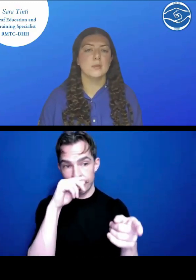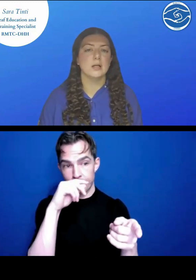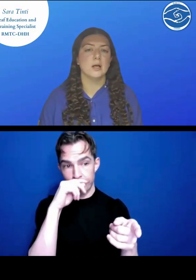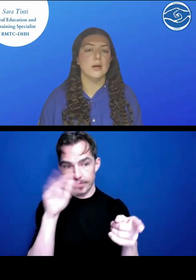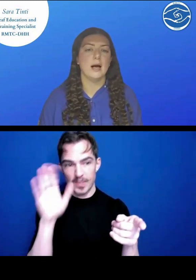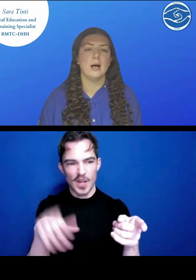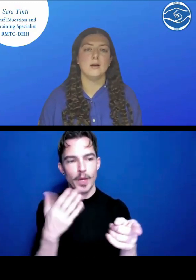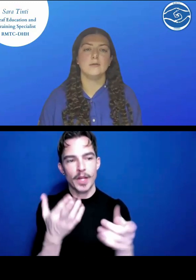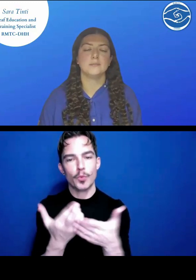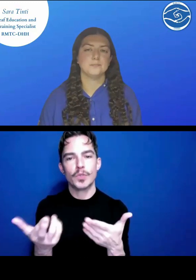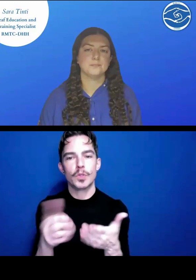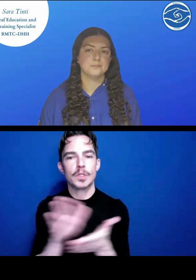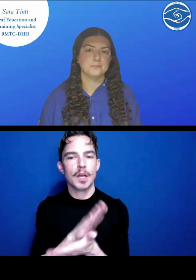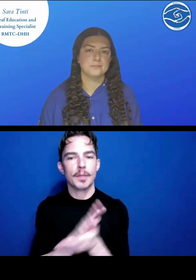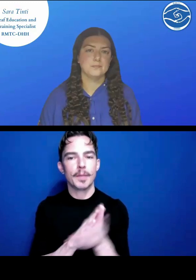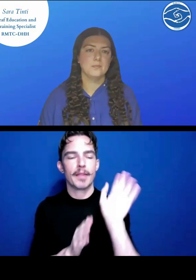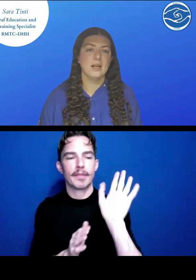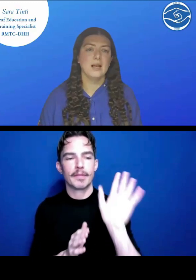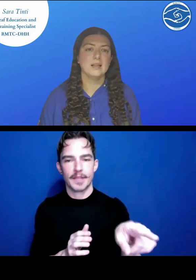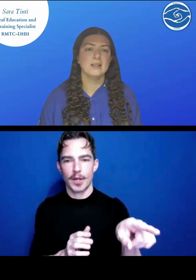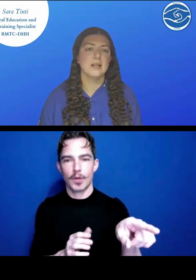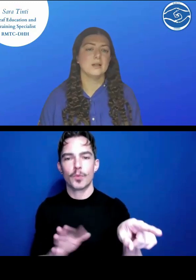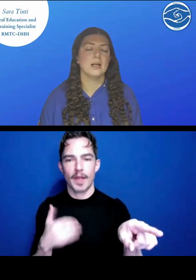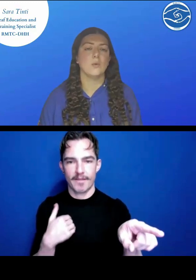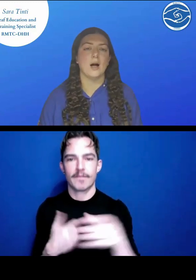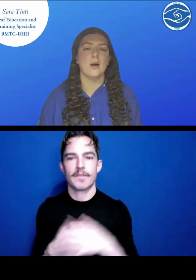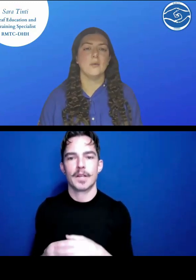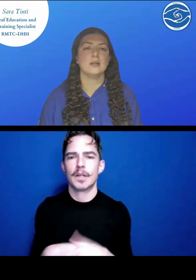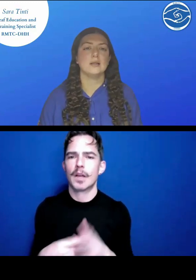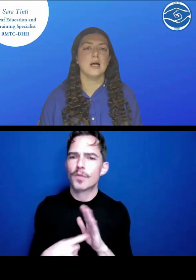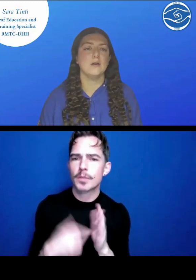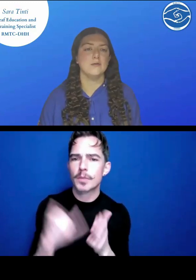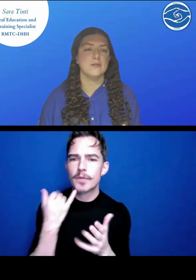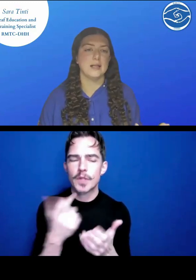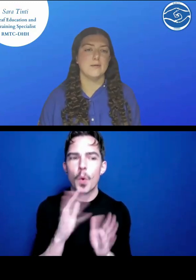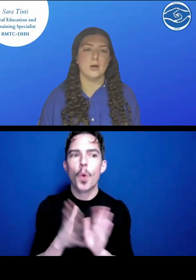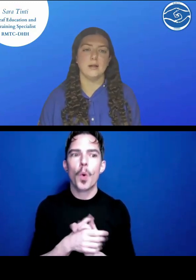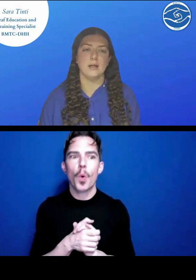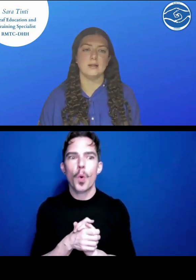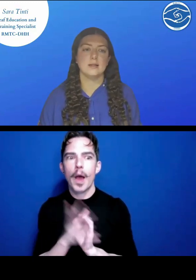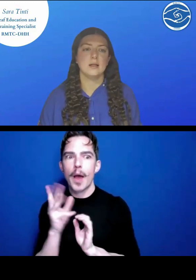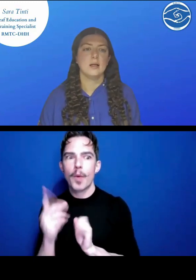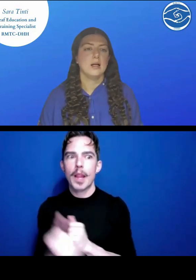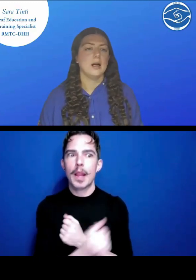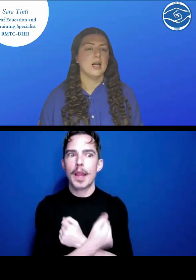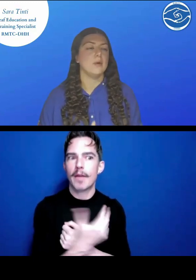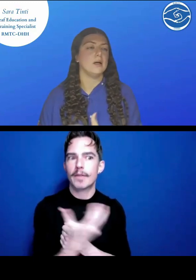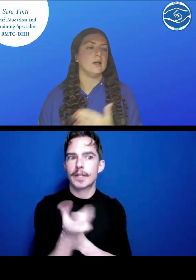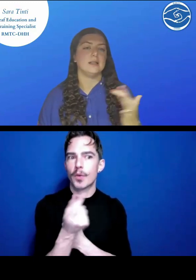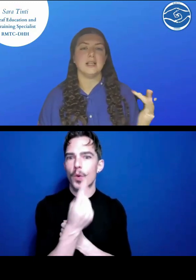document that we have. And let's say you're like, "Wow, I would love to give one of these. I am a